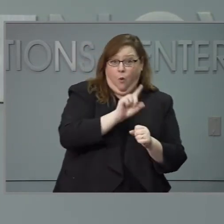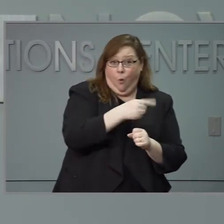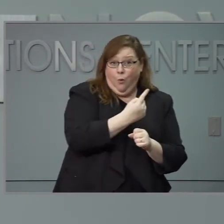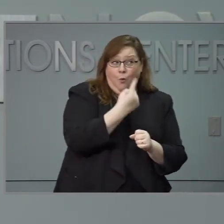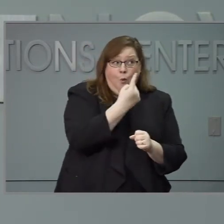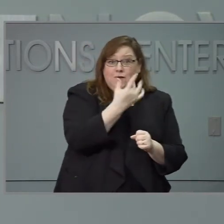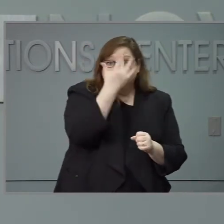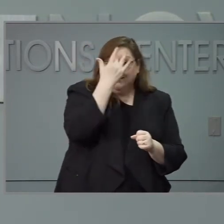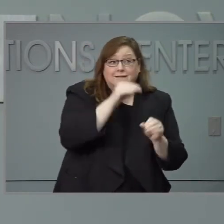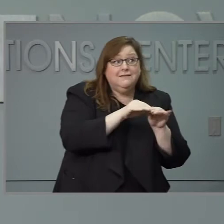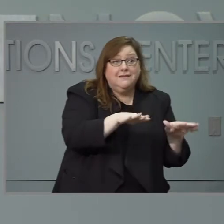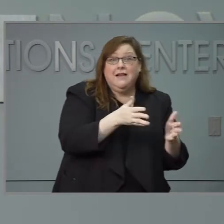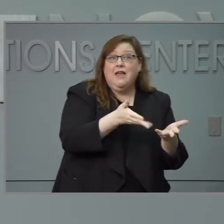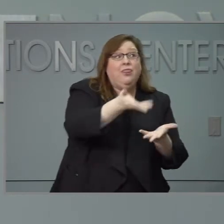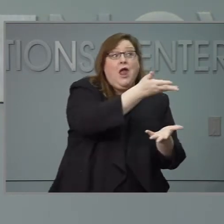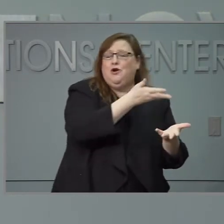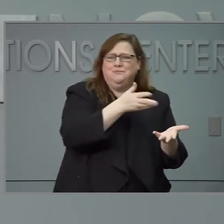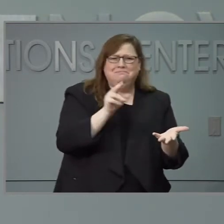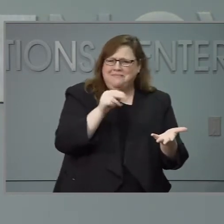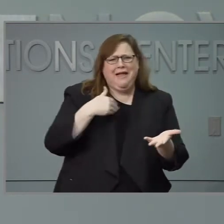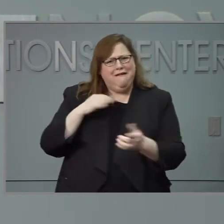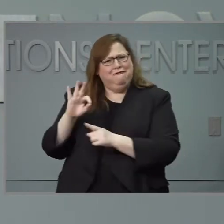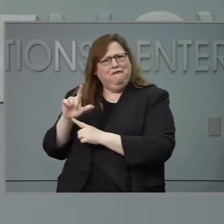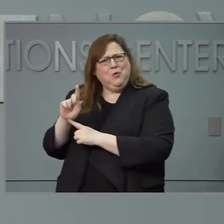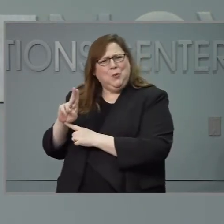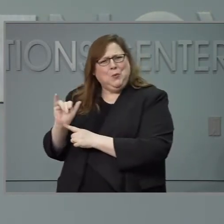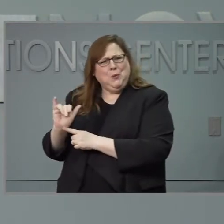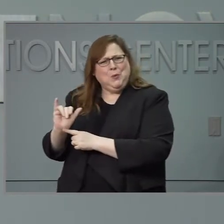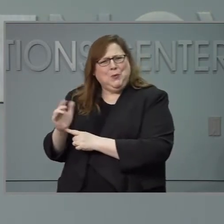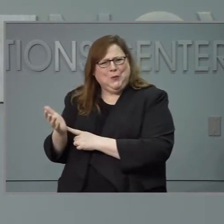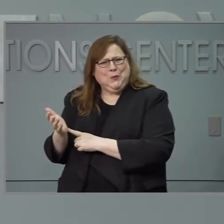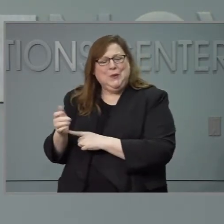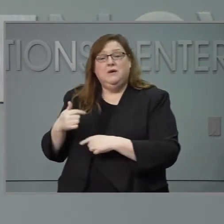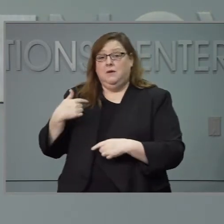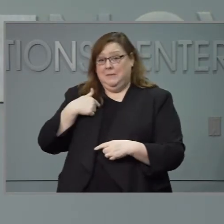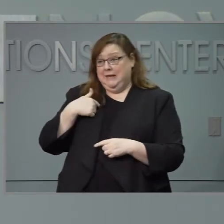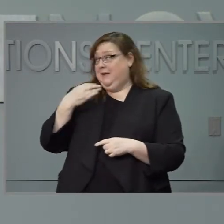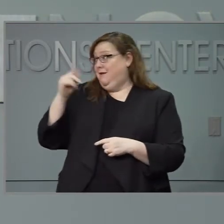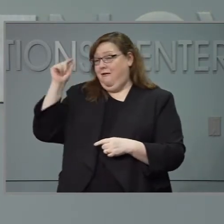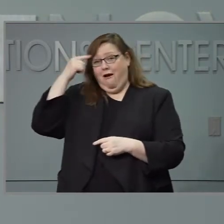FONDOS A LOS PEQUEÑOS NEGOCIOS PARA AYUDARLES, PARA PROTEGER A